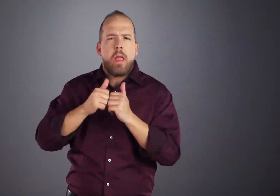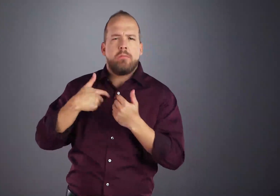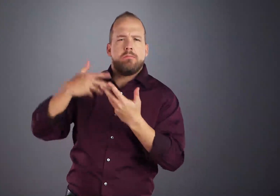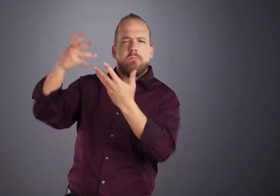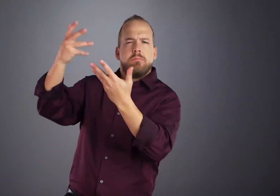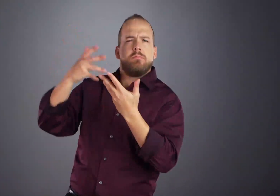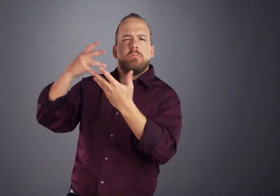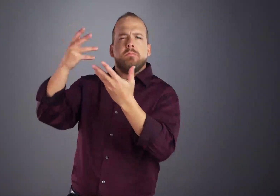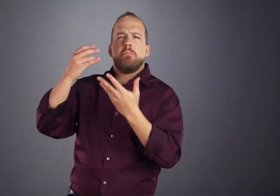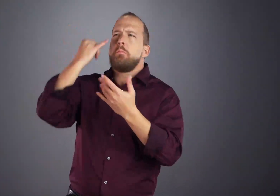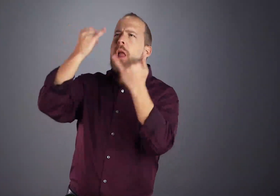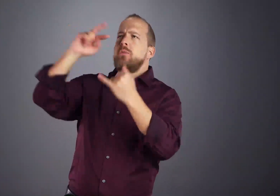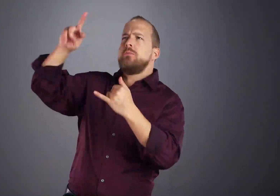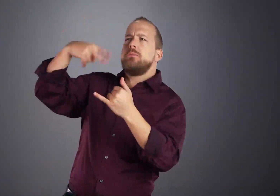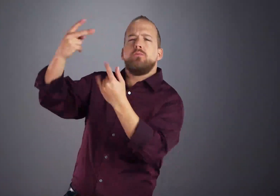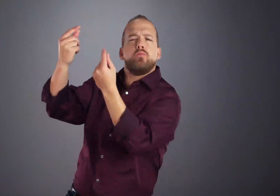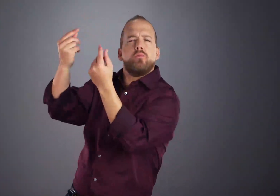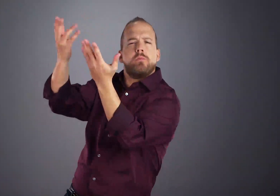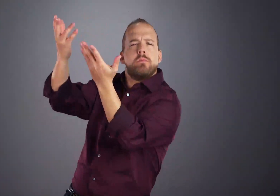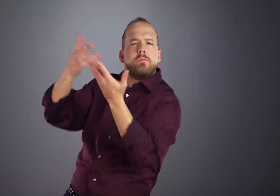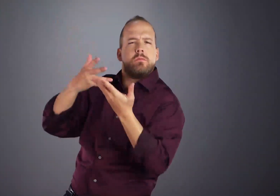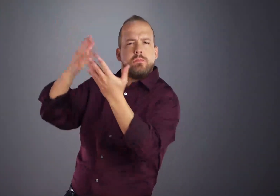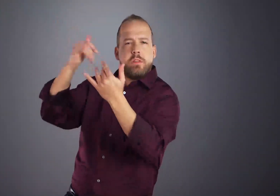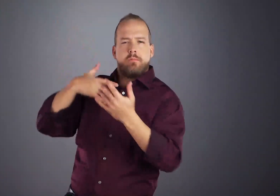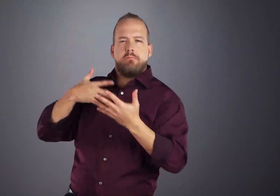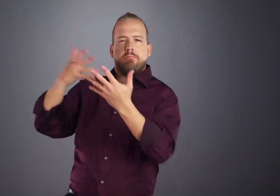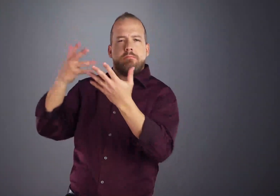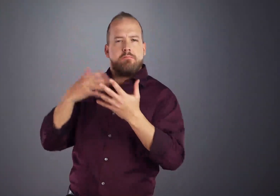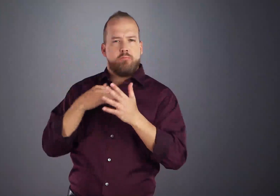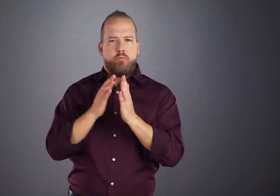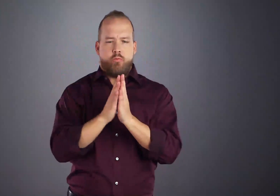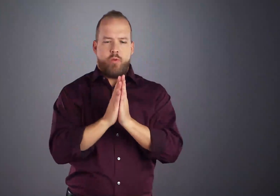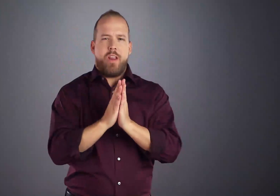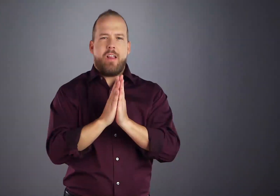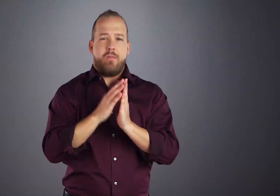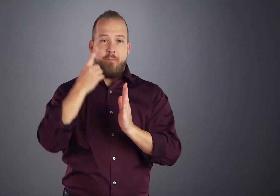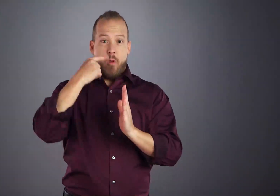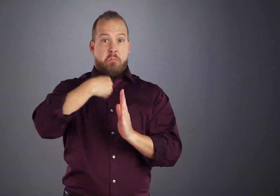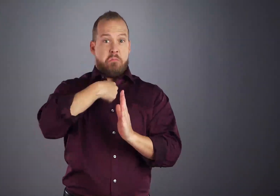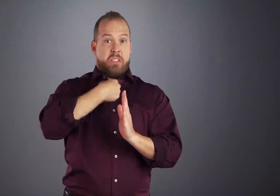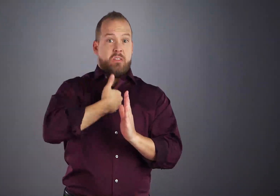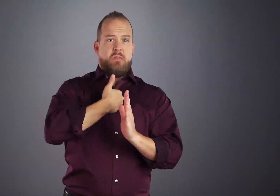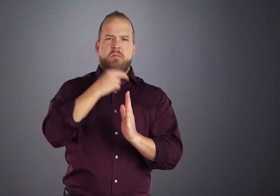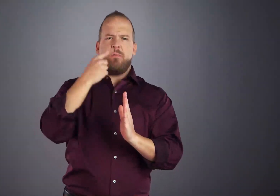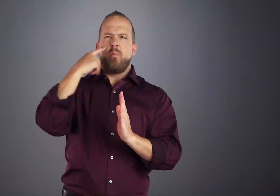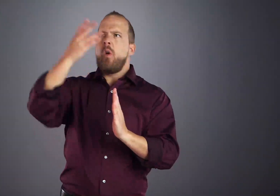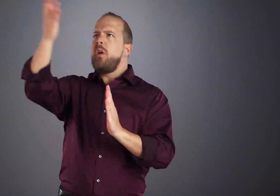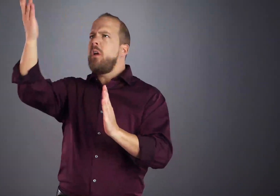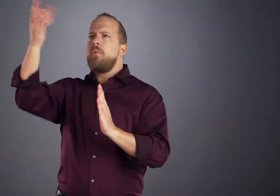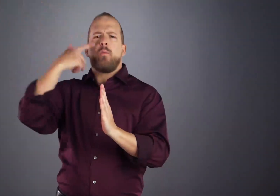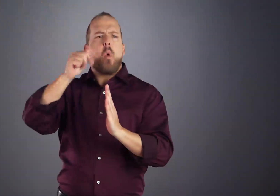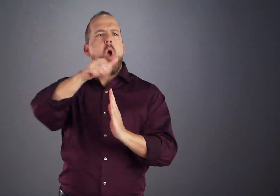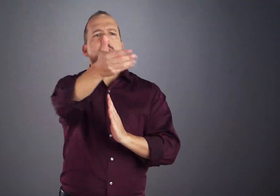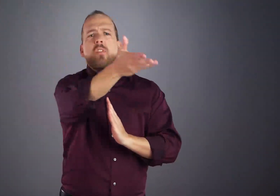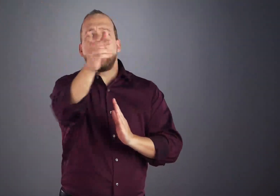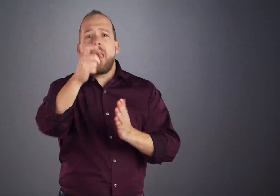to meet my problems as He would have me. Never was I to pray for myself,